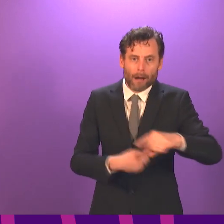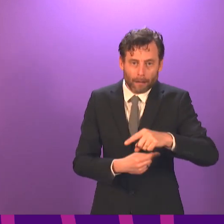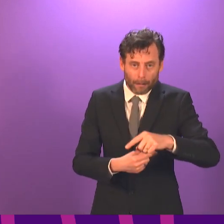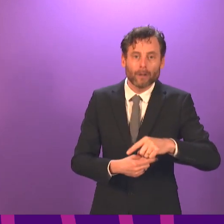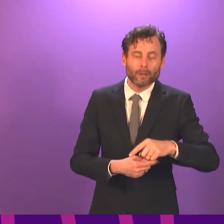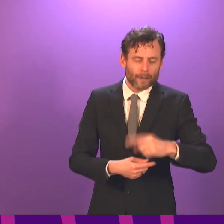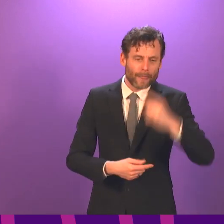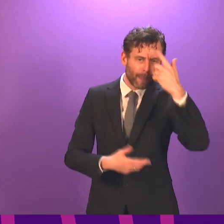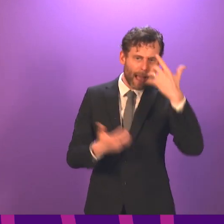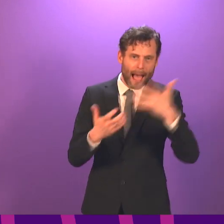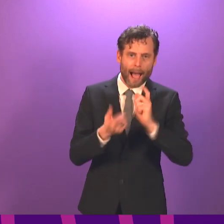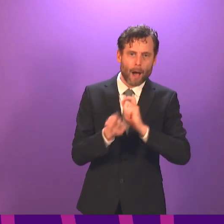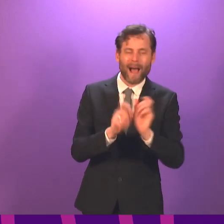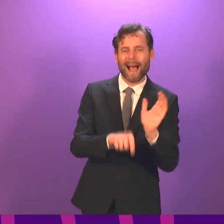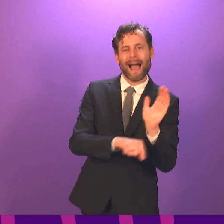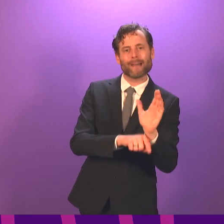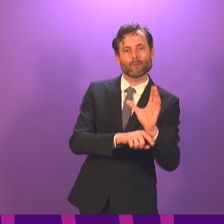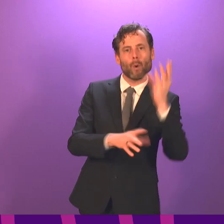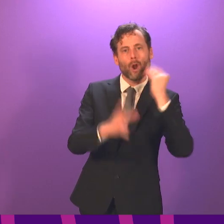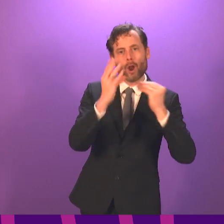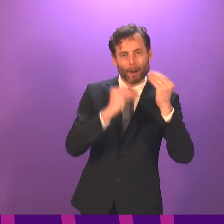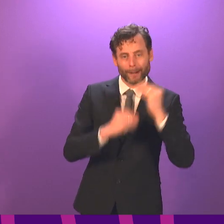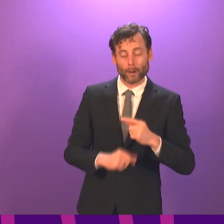Over the next few days, Education Scotland will publish guidance for local authorities